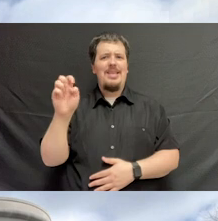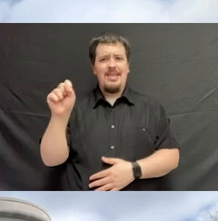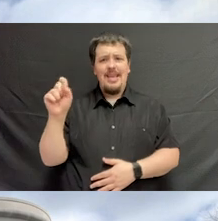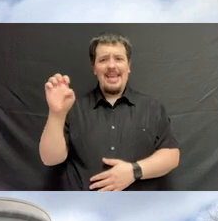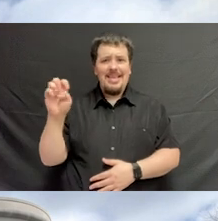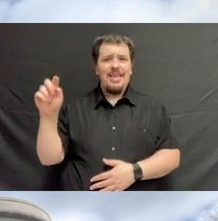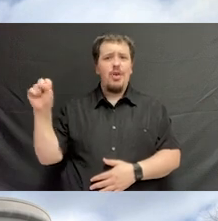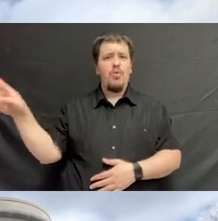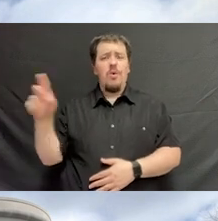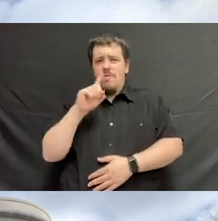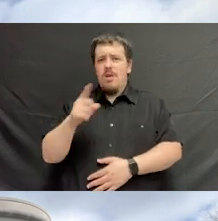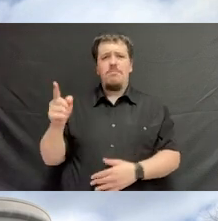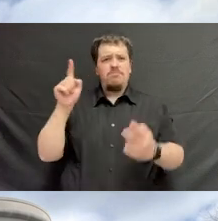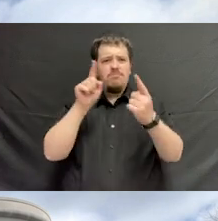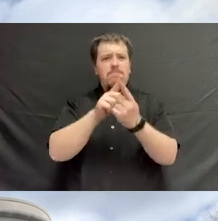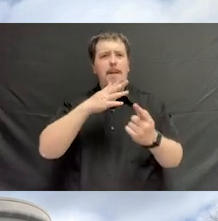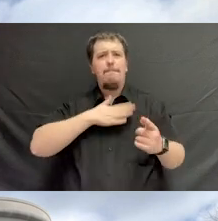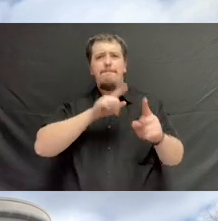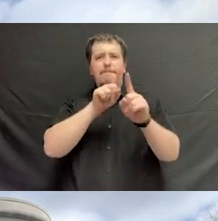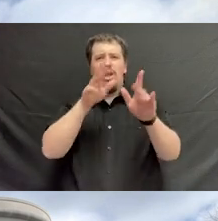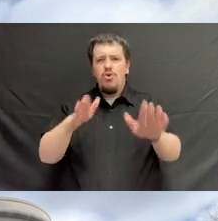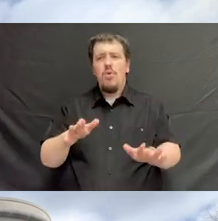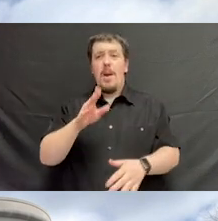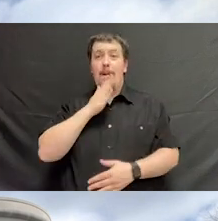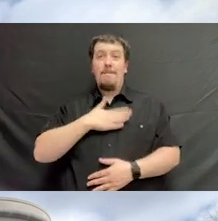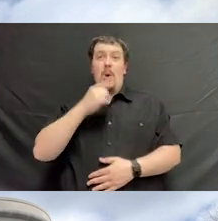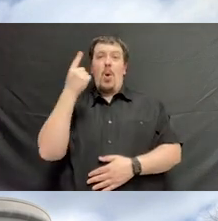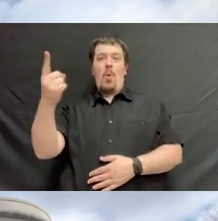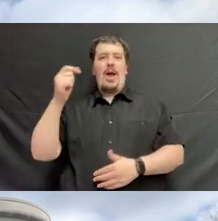and hooked up with my mentor and my one acting coach